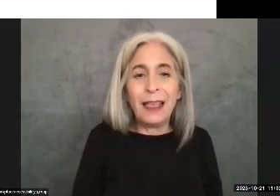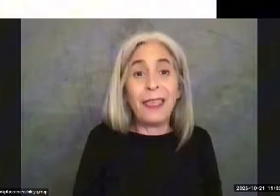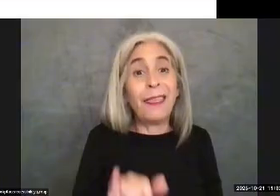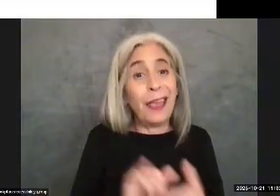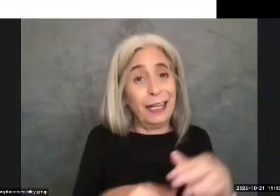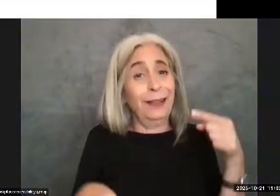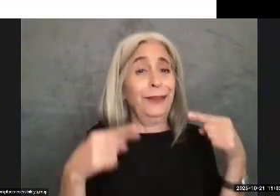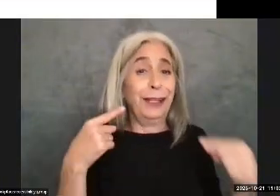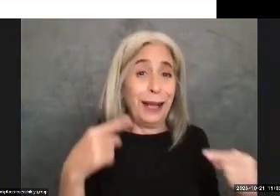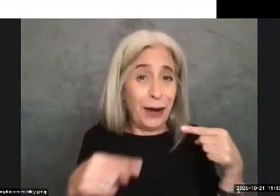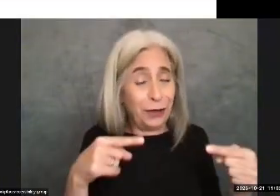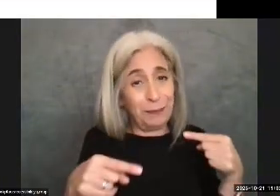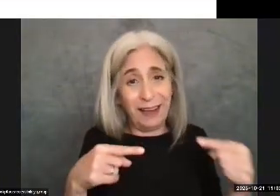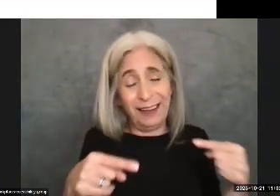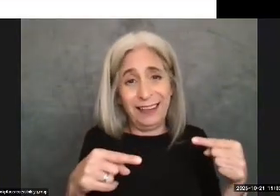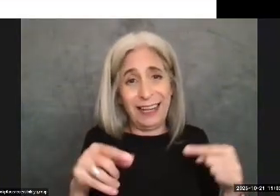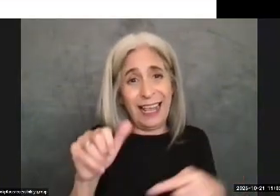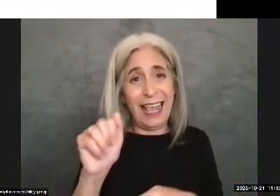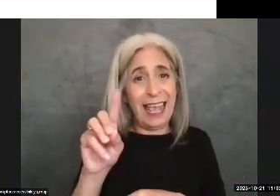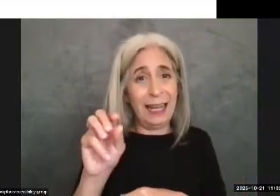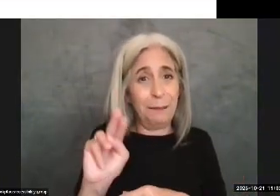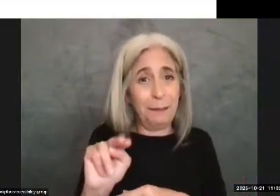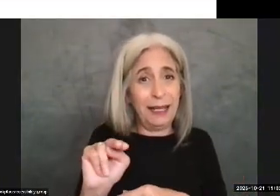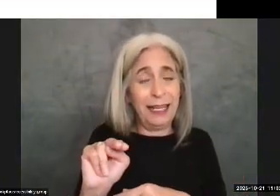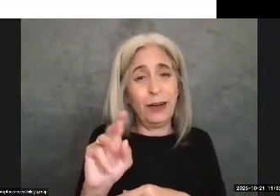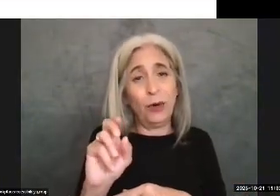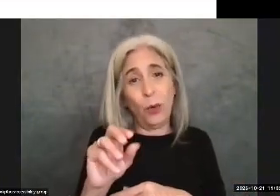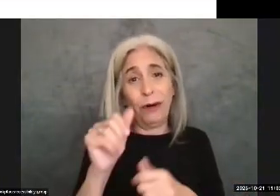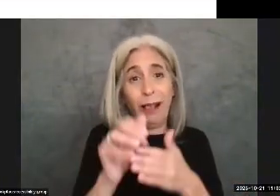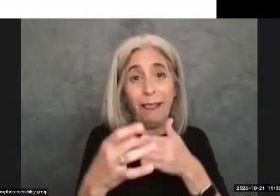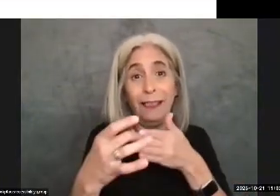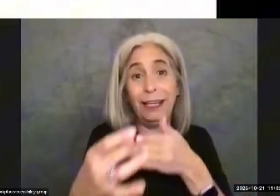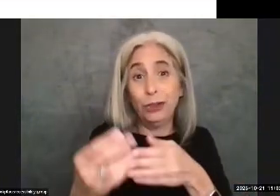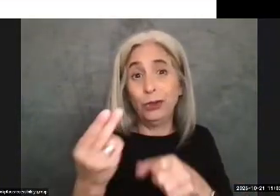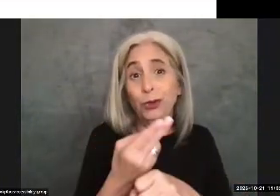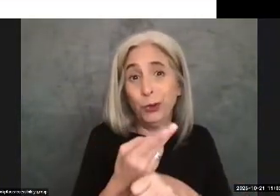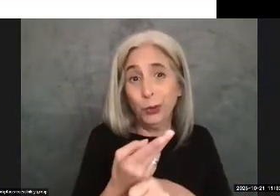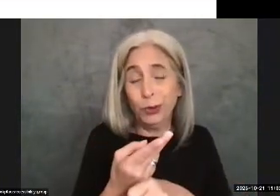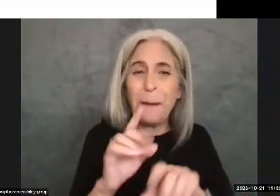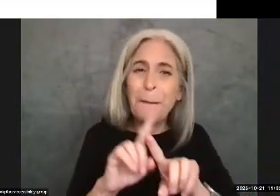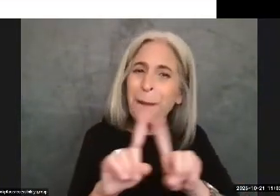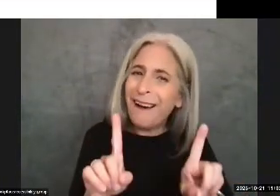Kathleen DeForest: And that's usually the argument that, like, administration or leaders tend to use.